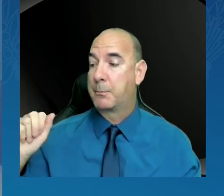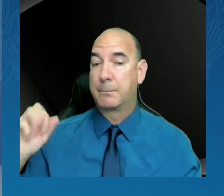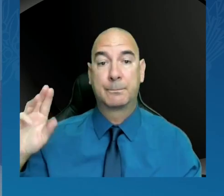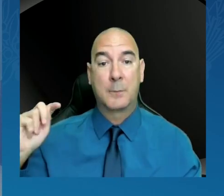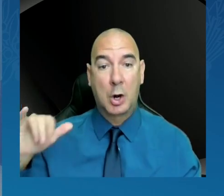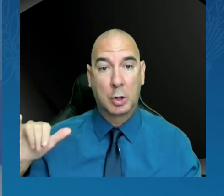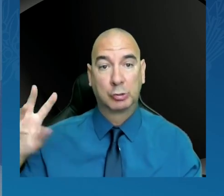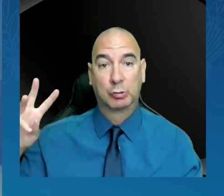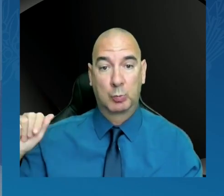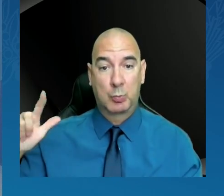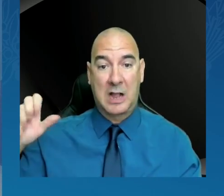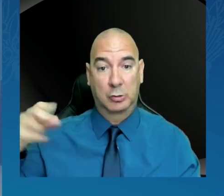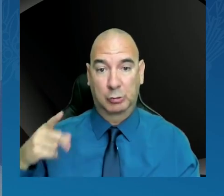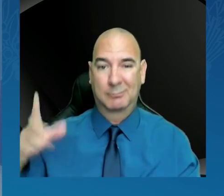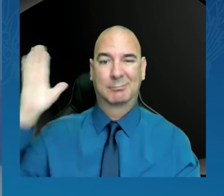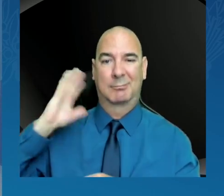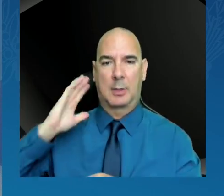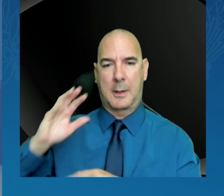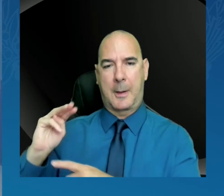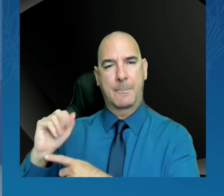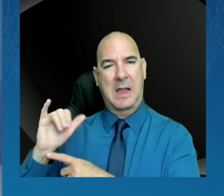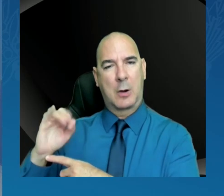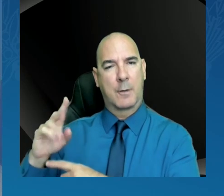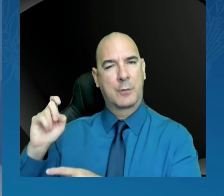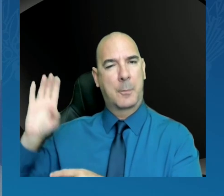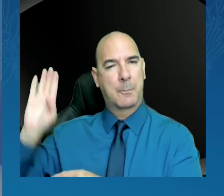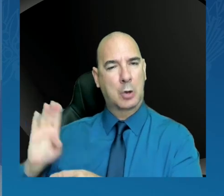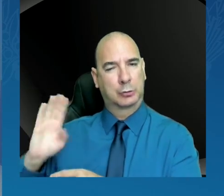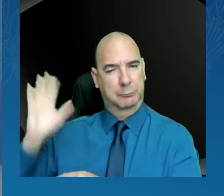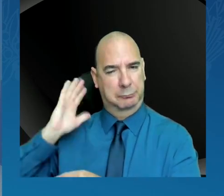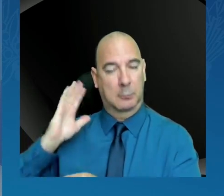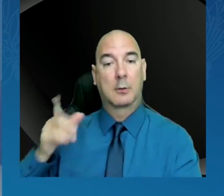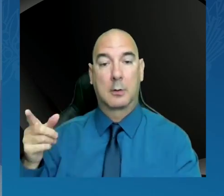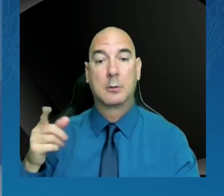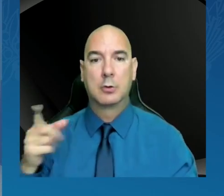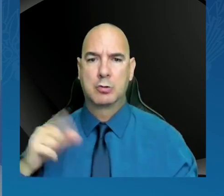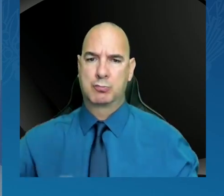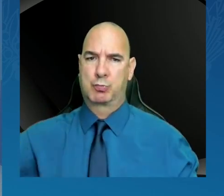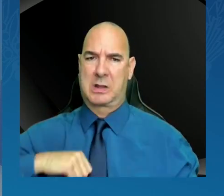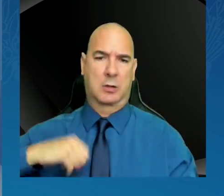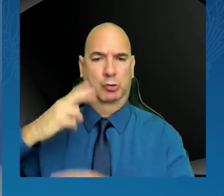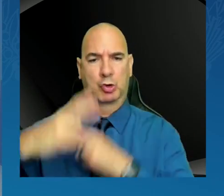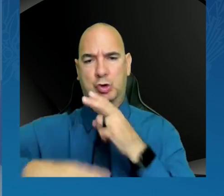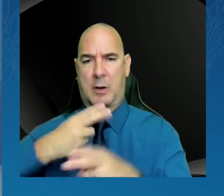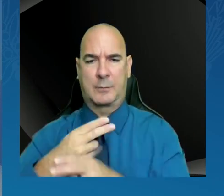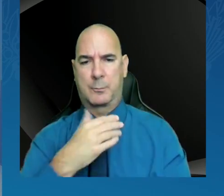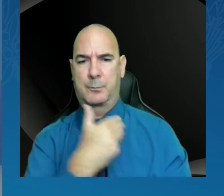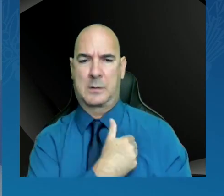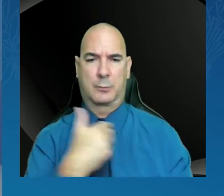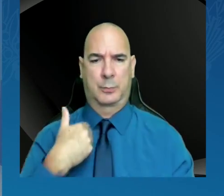that he's a proud card carrying. Union member and leader of the building trades before this.